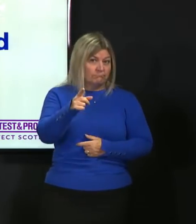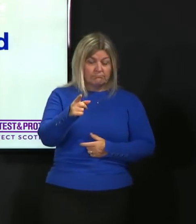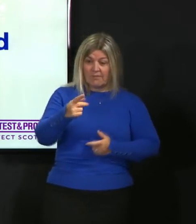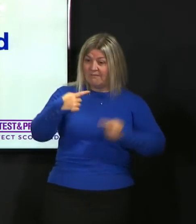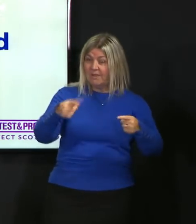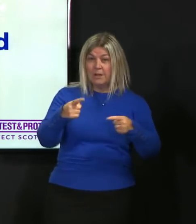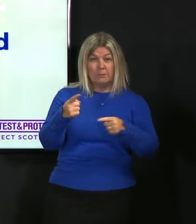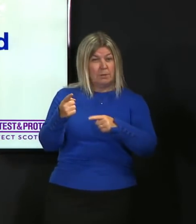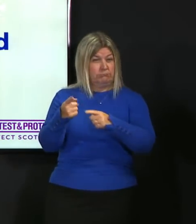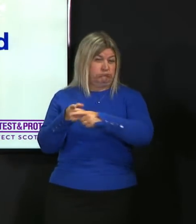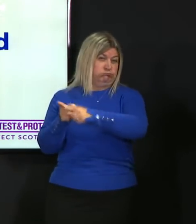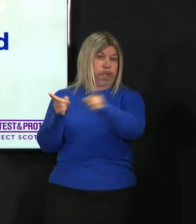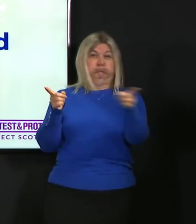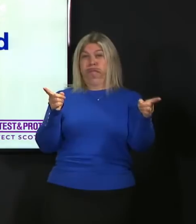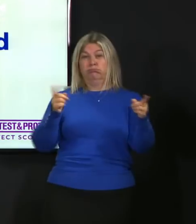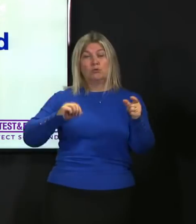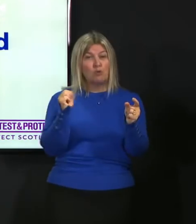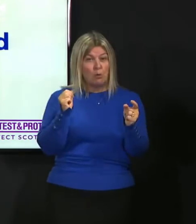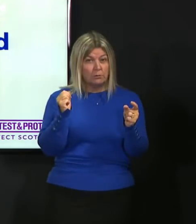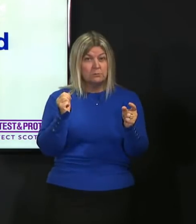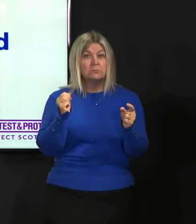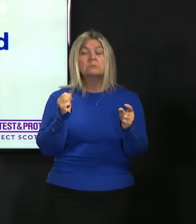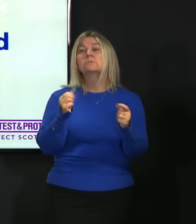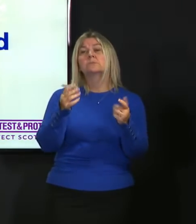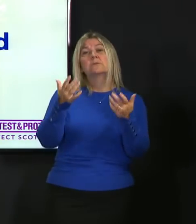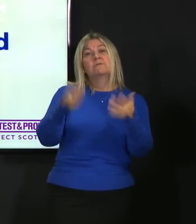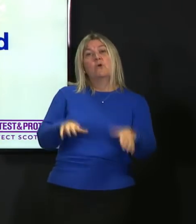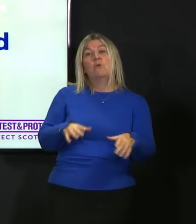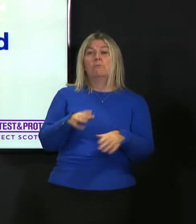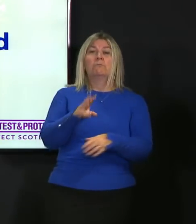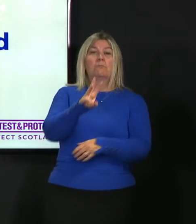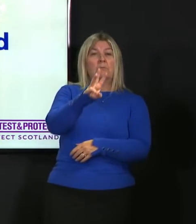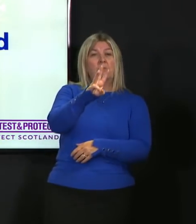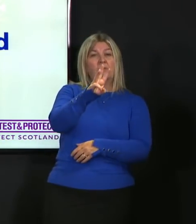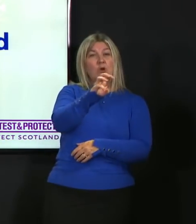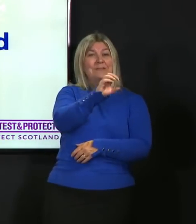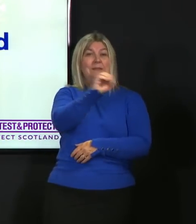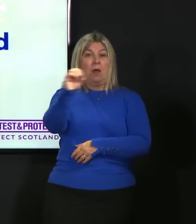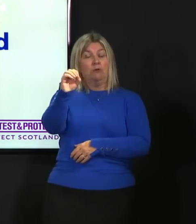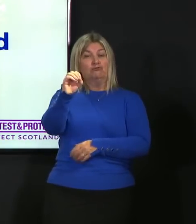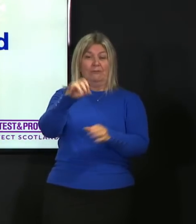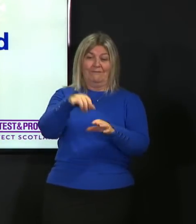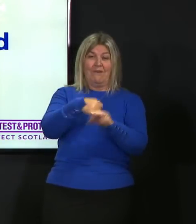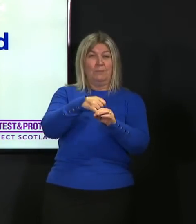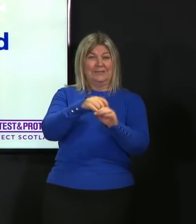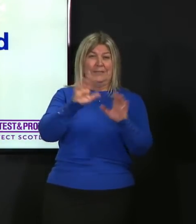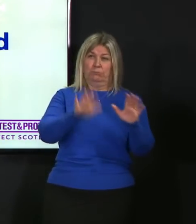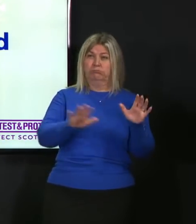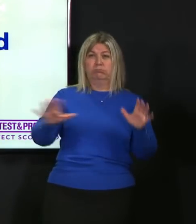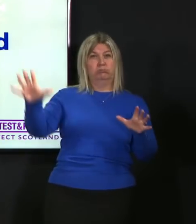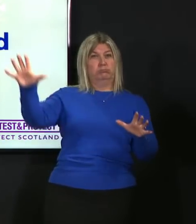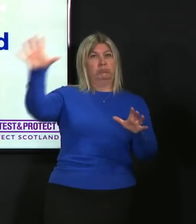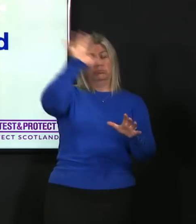everyone in Scotland and available from almost our 1300 pharmacies across the network. This